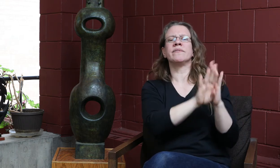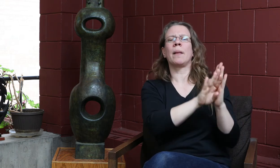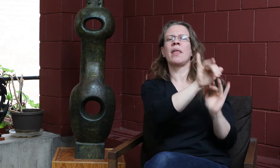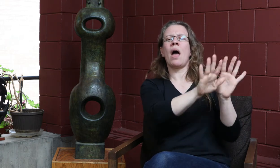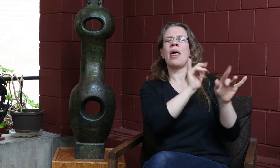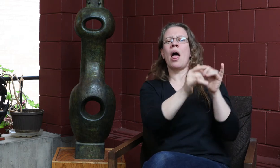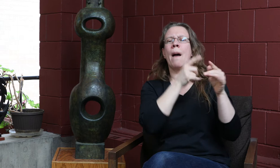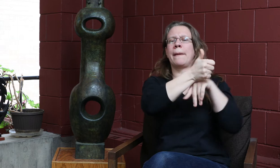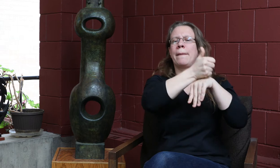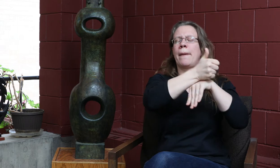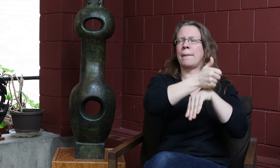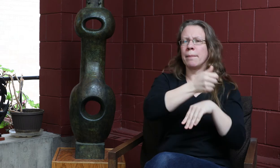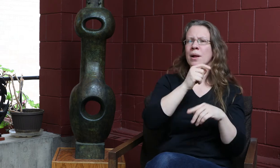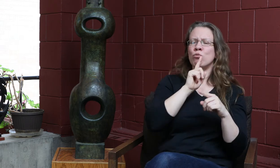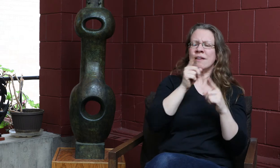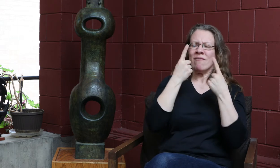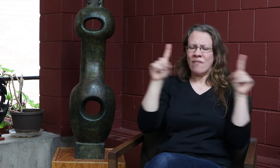Oh, that’s typical development, blame blame, we can now prove